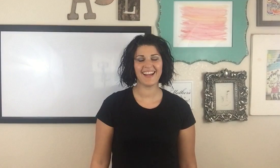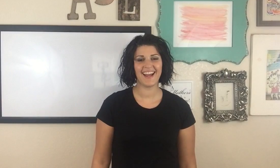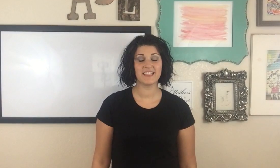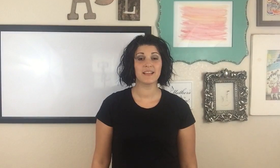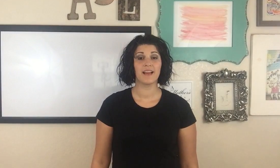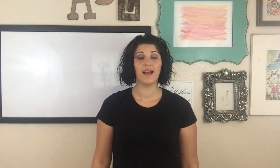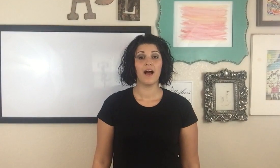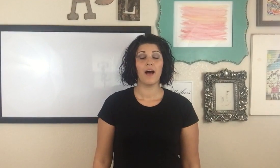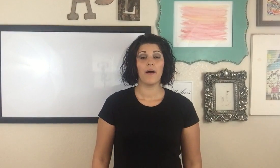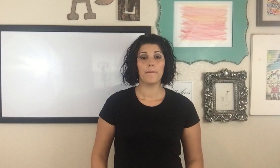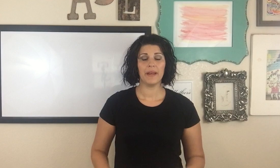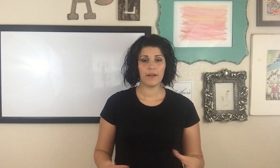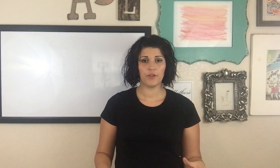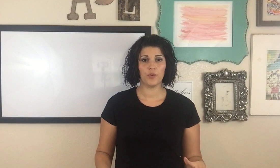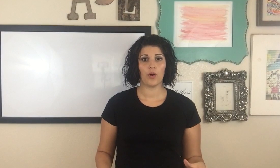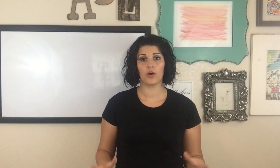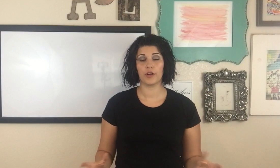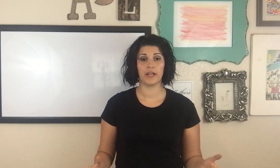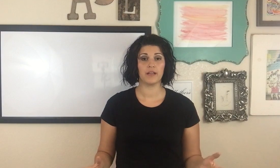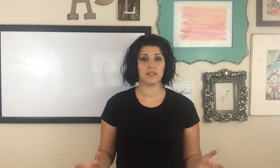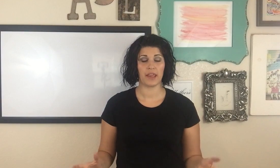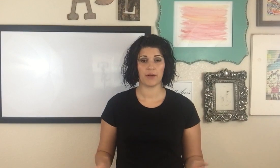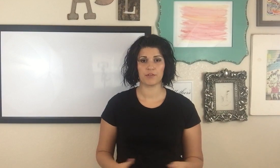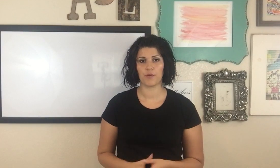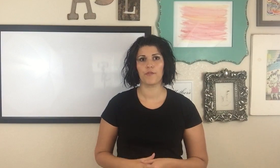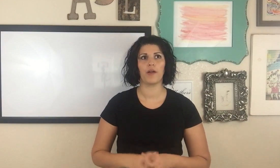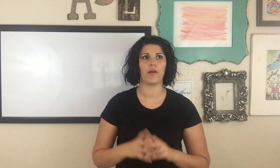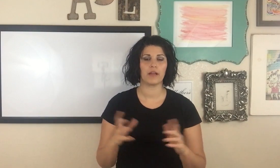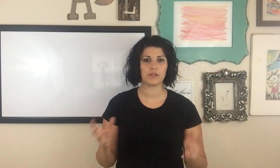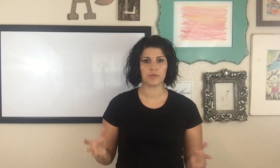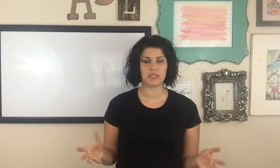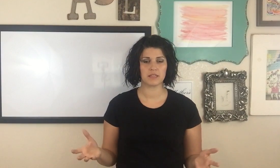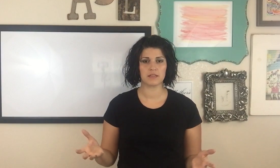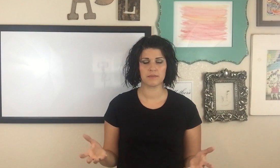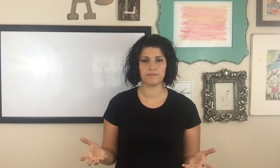Hi Guys, many of you are learning sign language for various reasons.